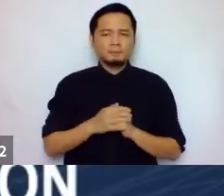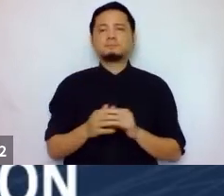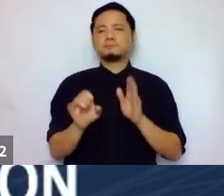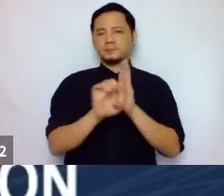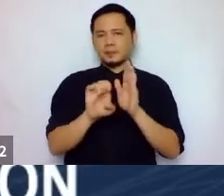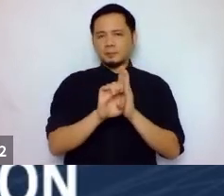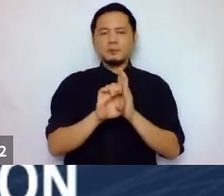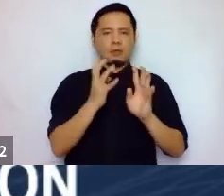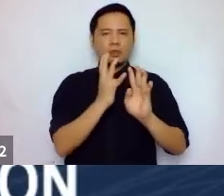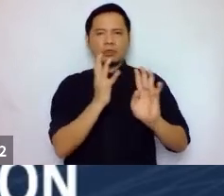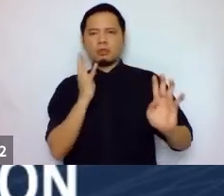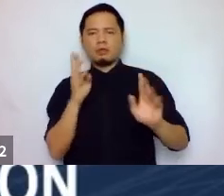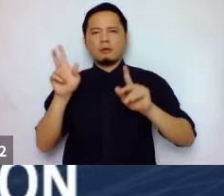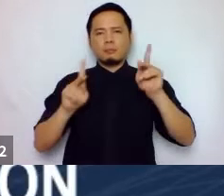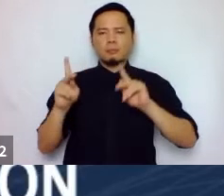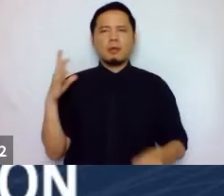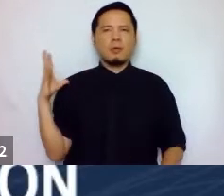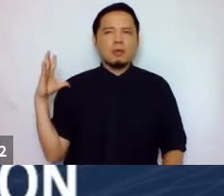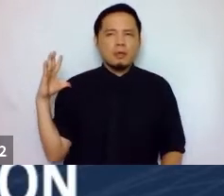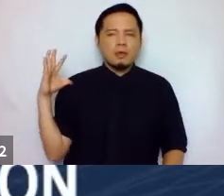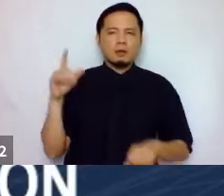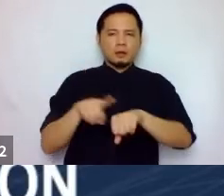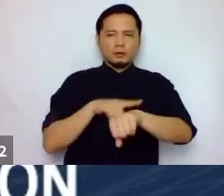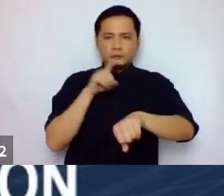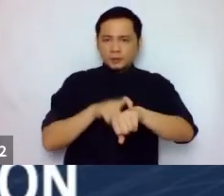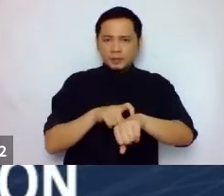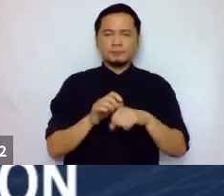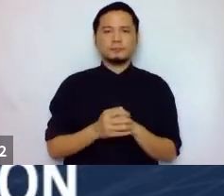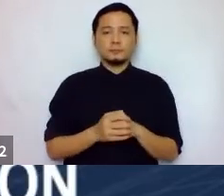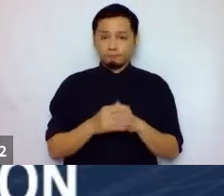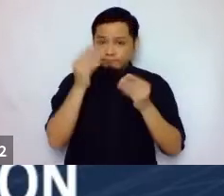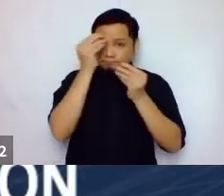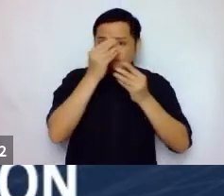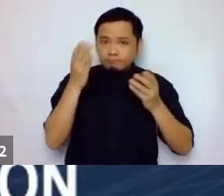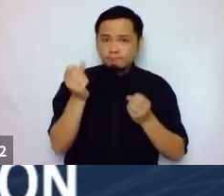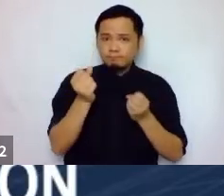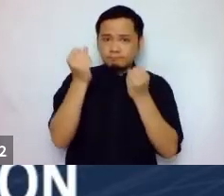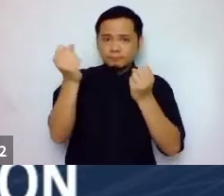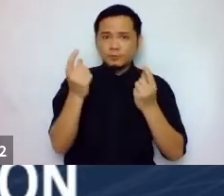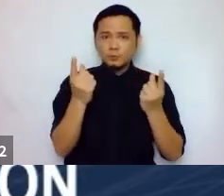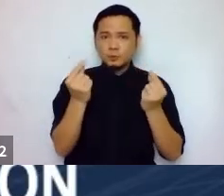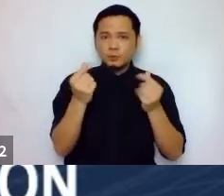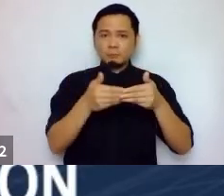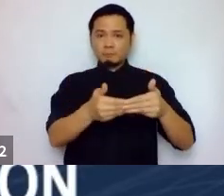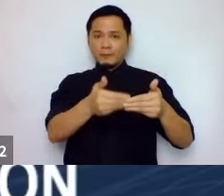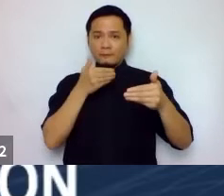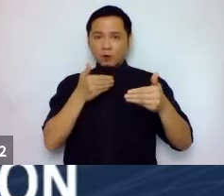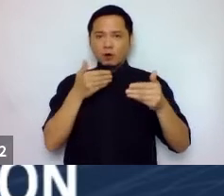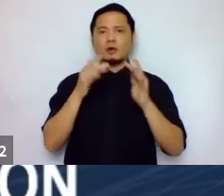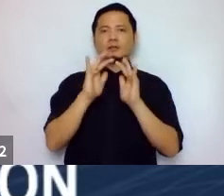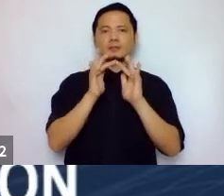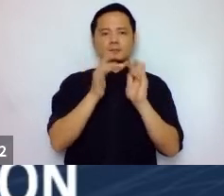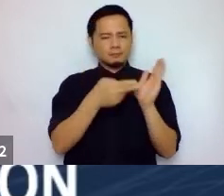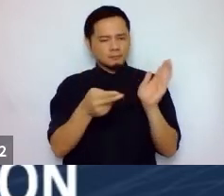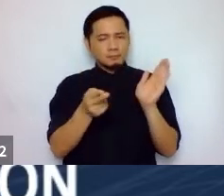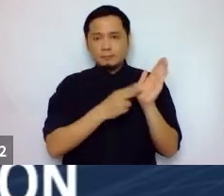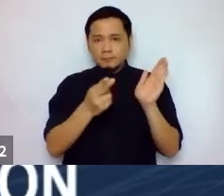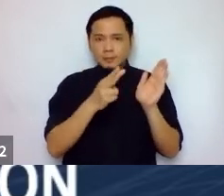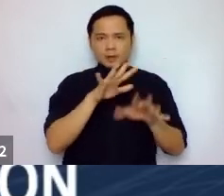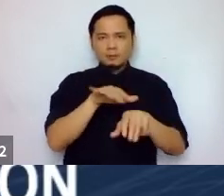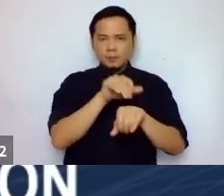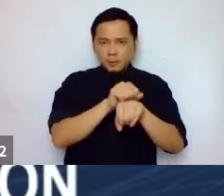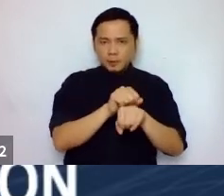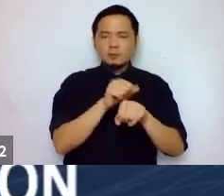We encourage them to pre-register to be sure that they are in the master list and then they will just have to wait for a text message.